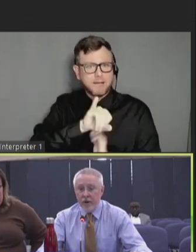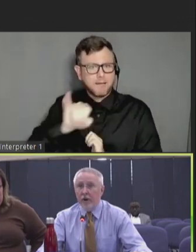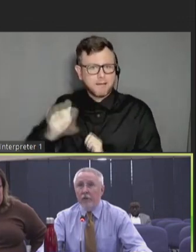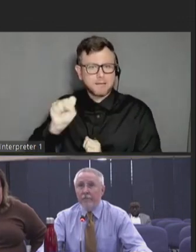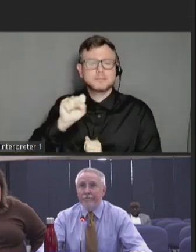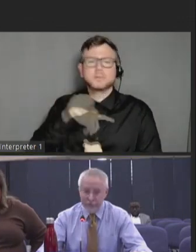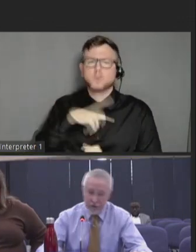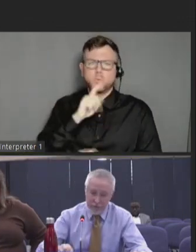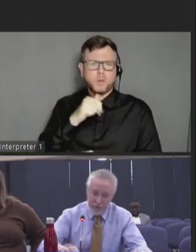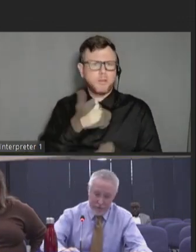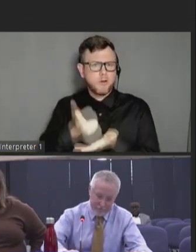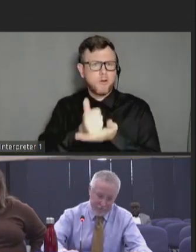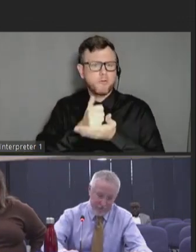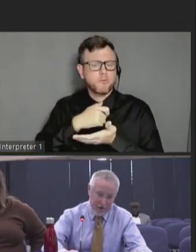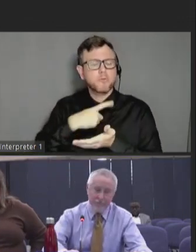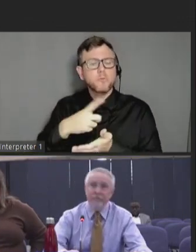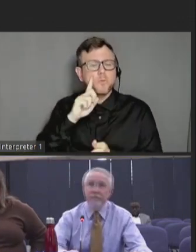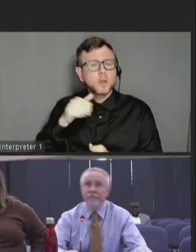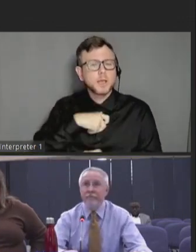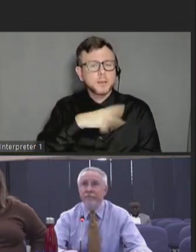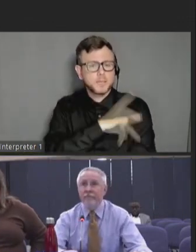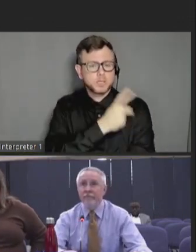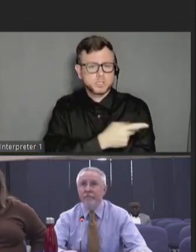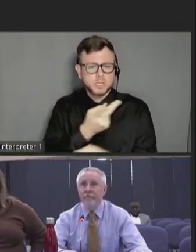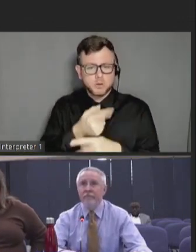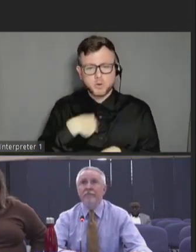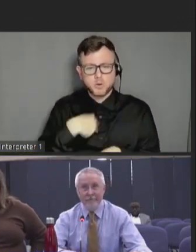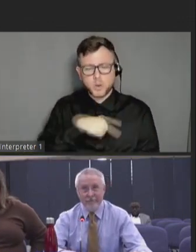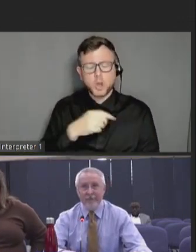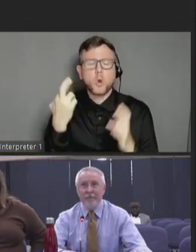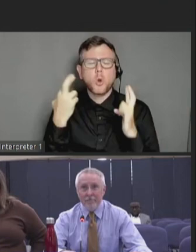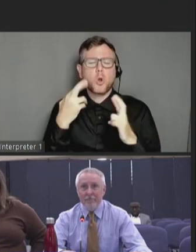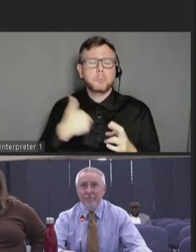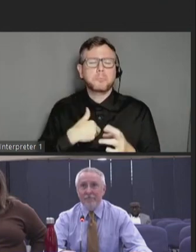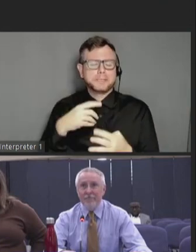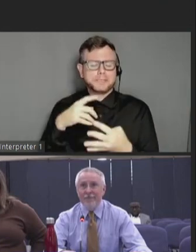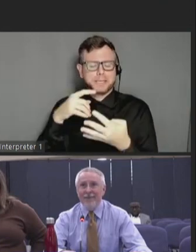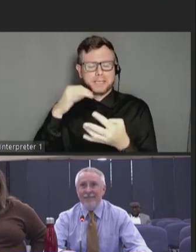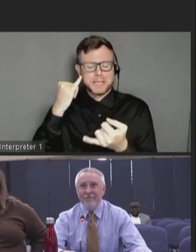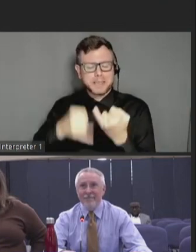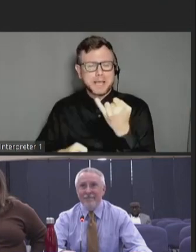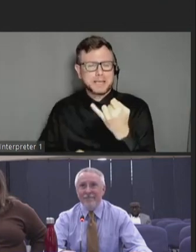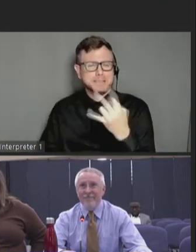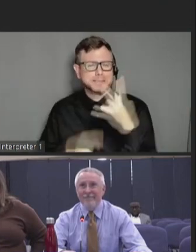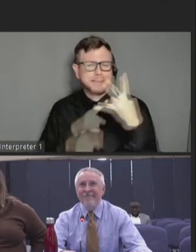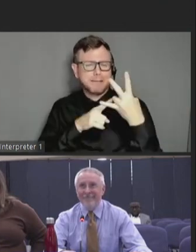Troy Knighton: Absolutely. And we're hoping to finish it through with those last holdouts. Okay.